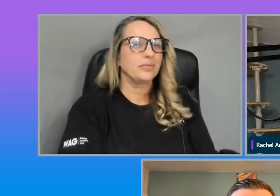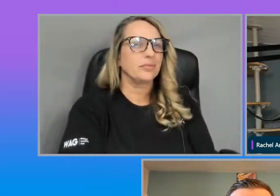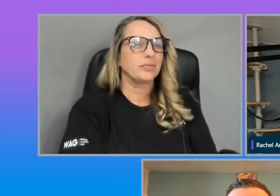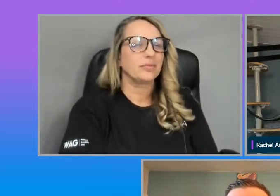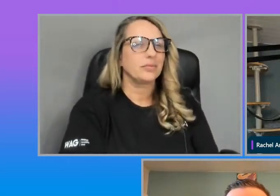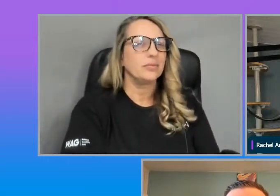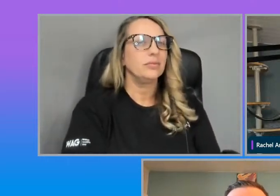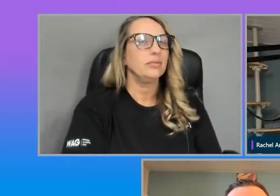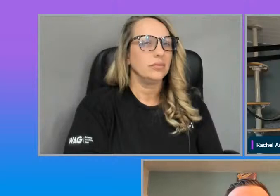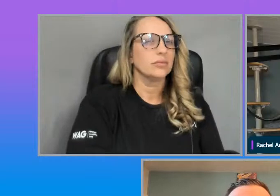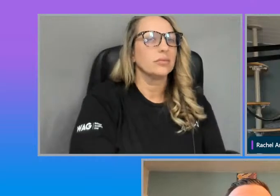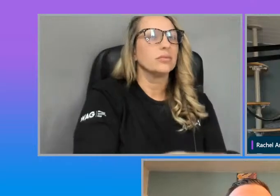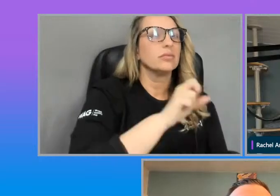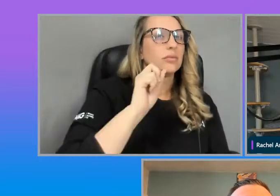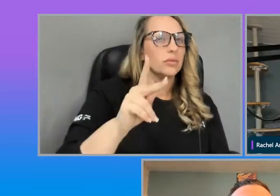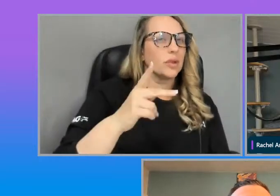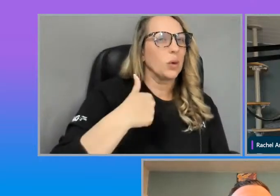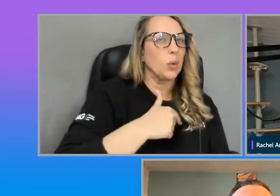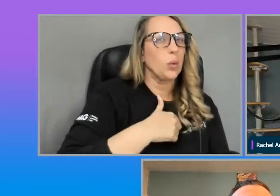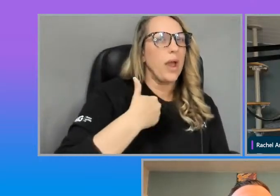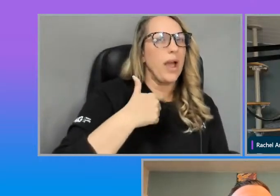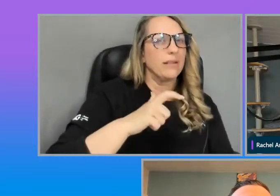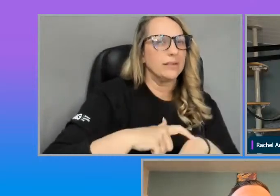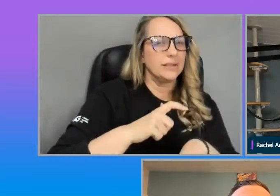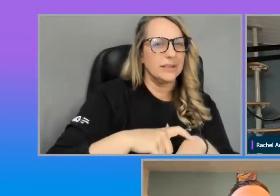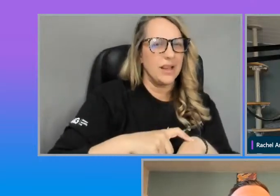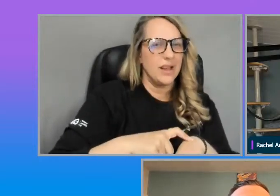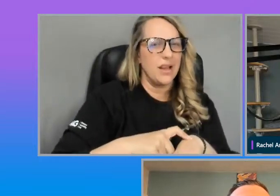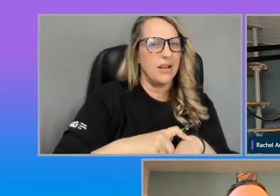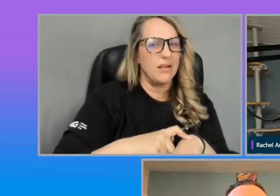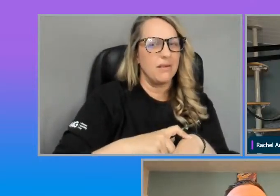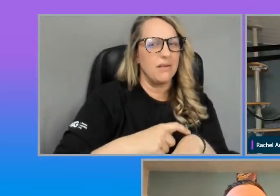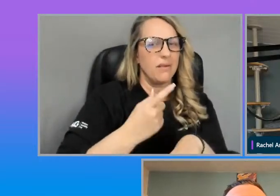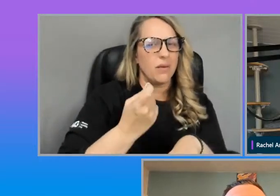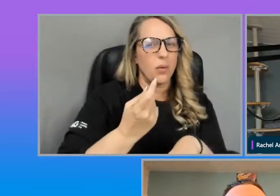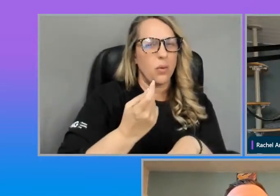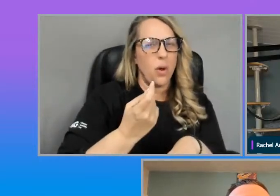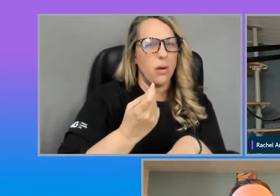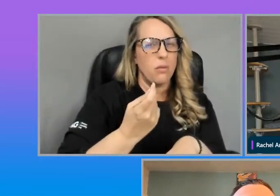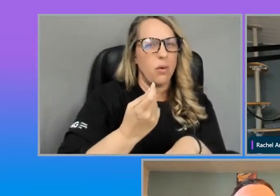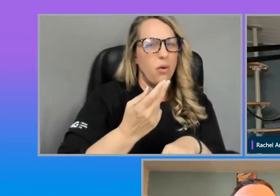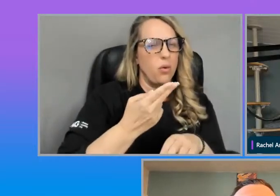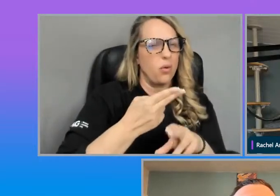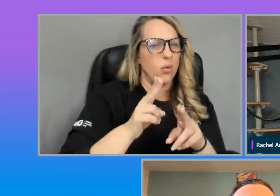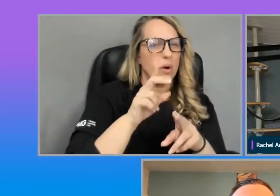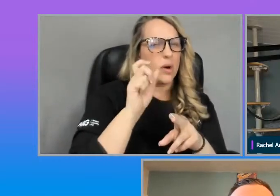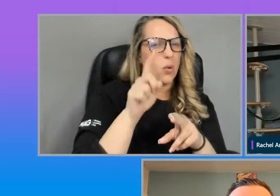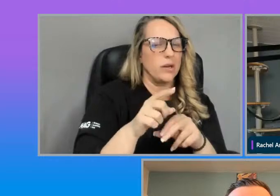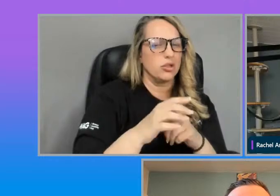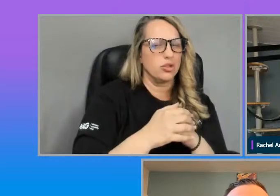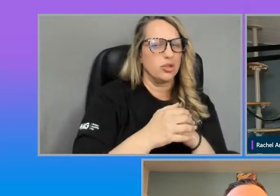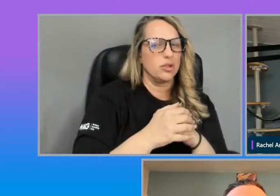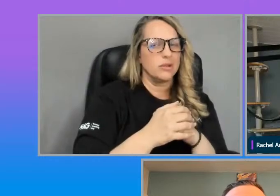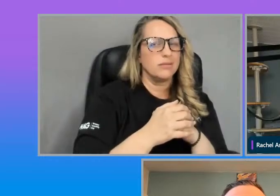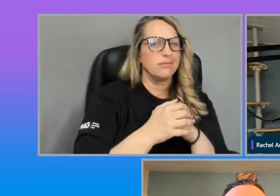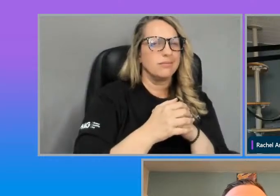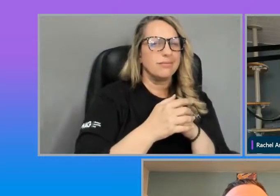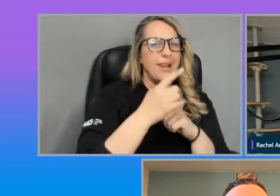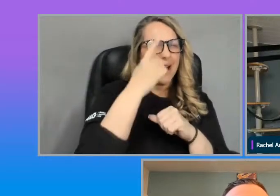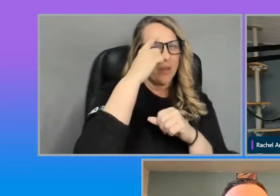All right. We got time for one last quick question, I